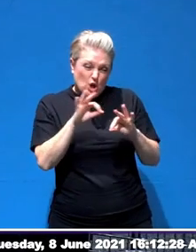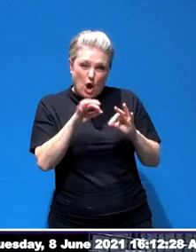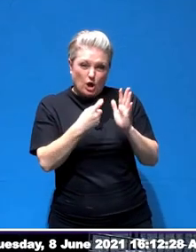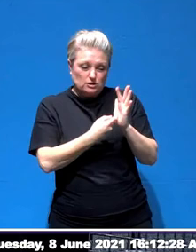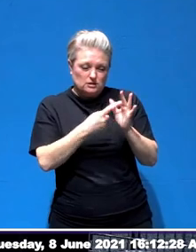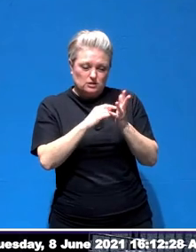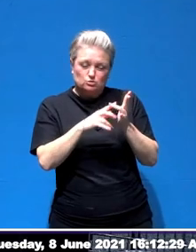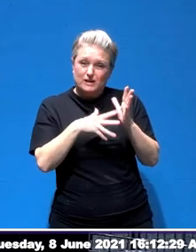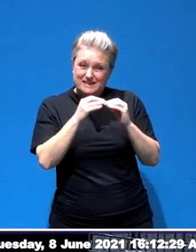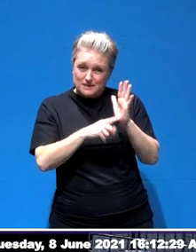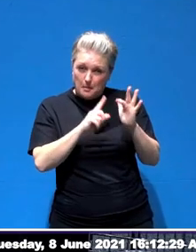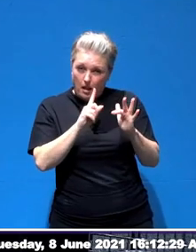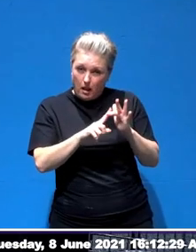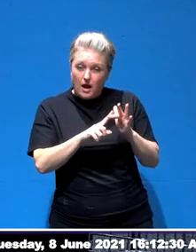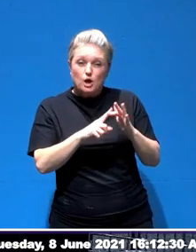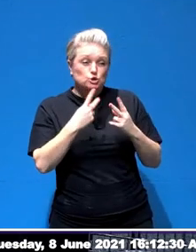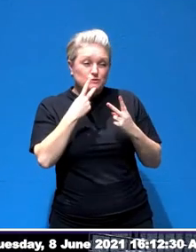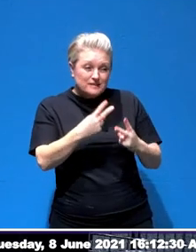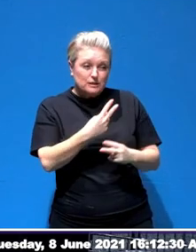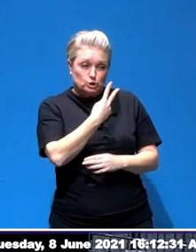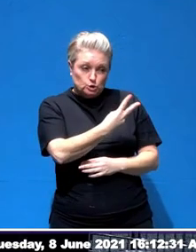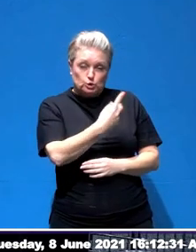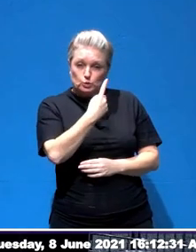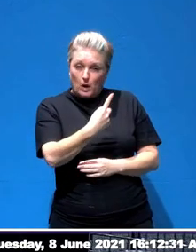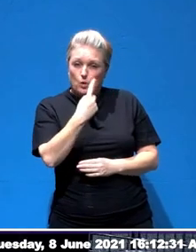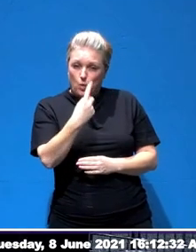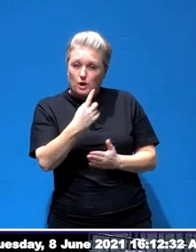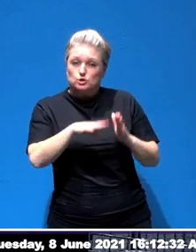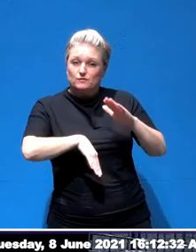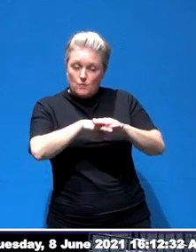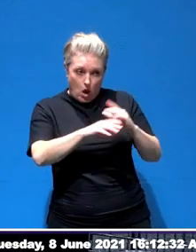to get a real deep sense of the culture? You described N Street as one example.